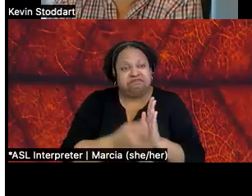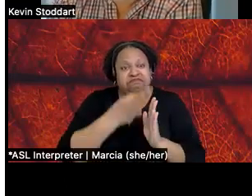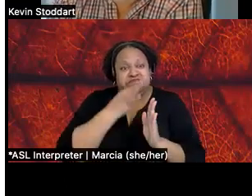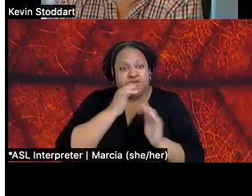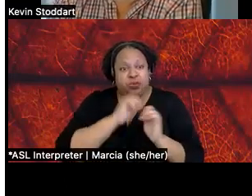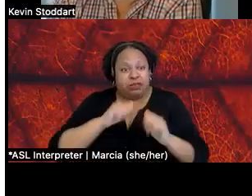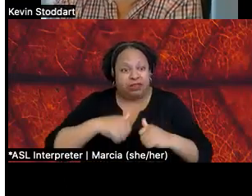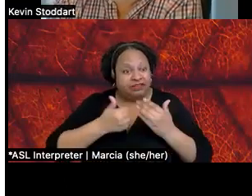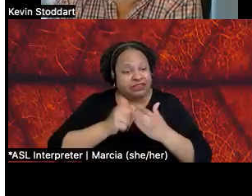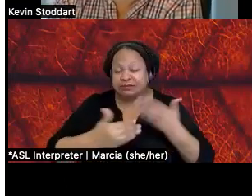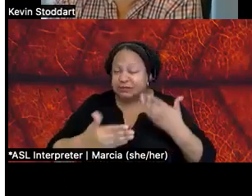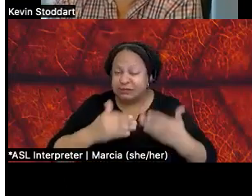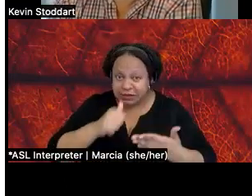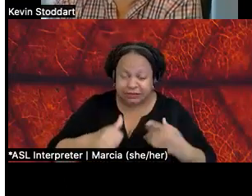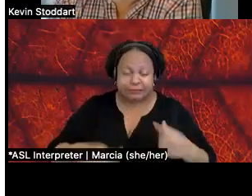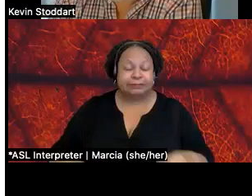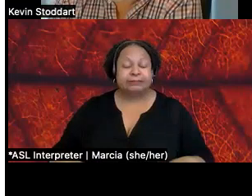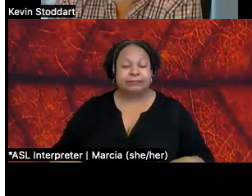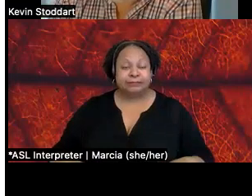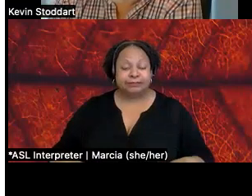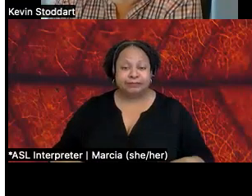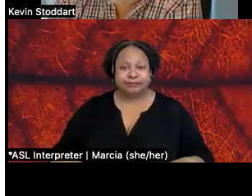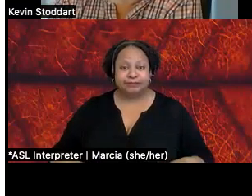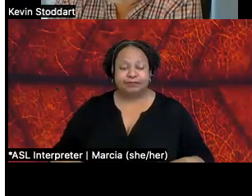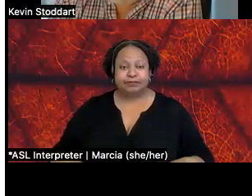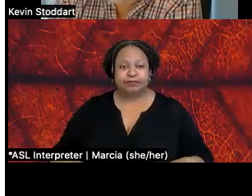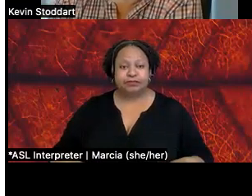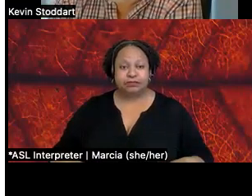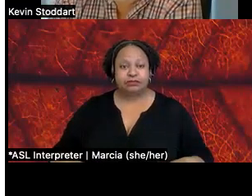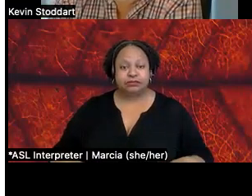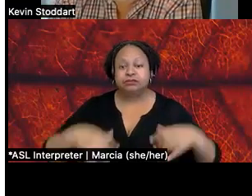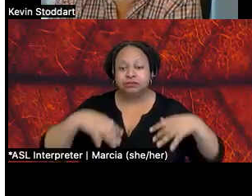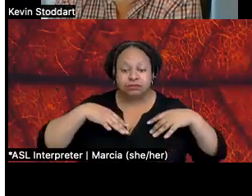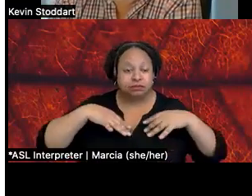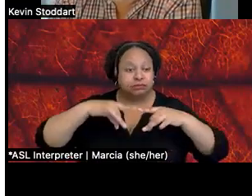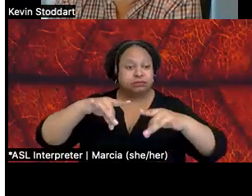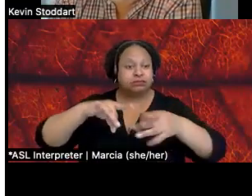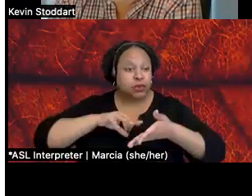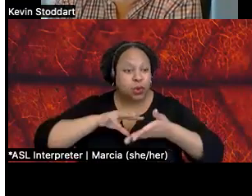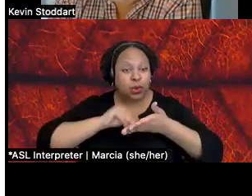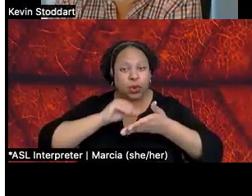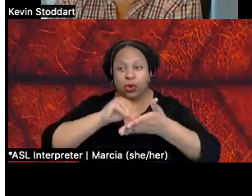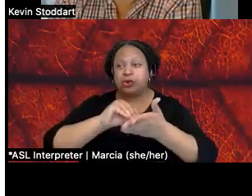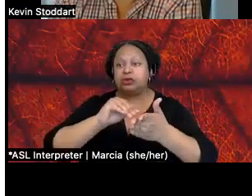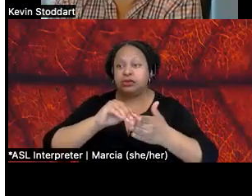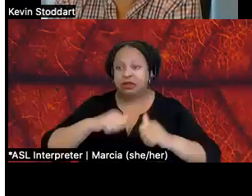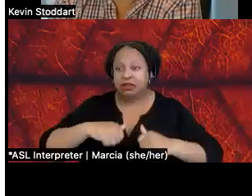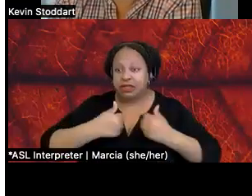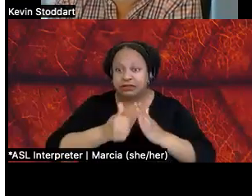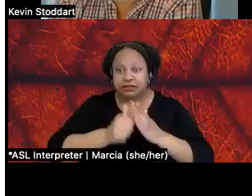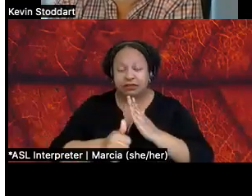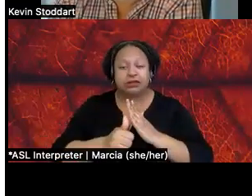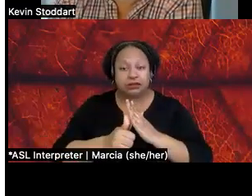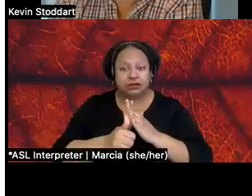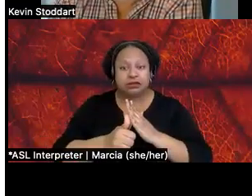And in fact, the development of life skills and training around life skills is often overlooked